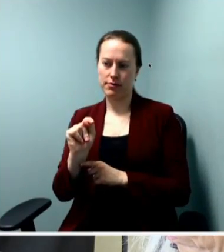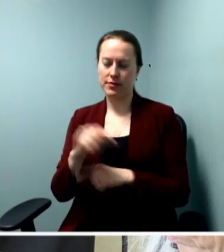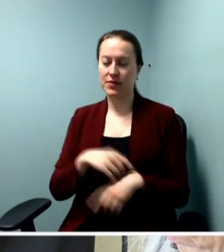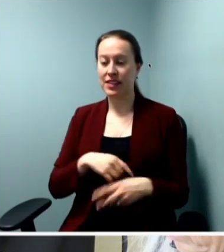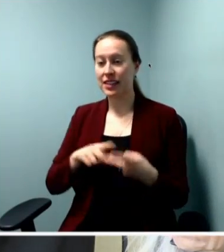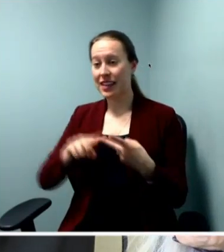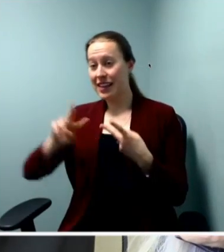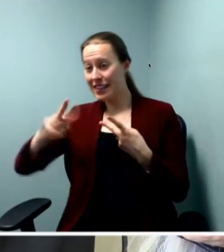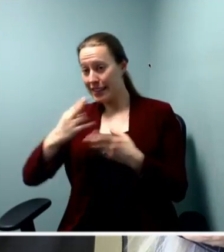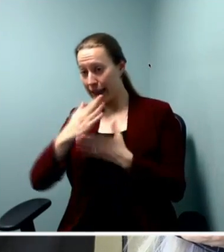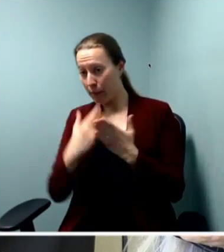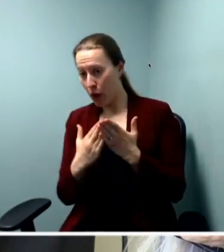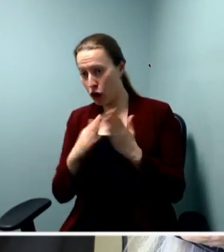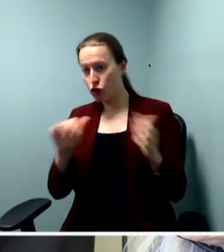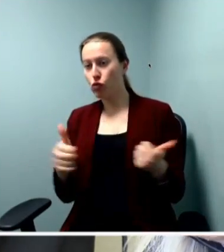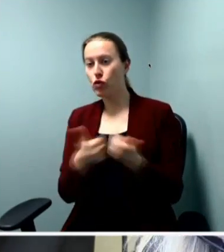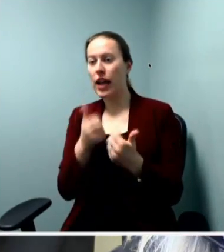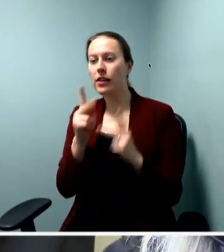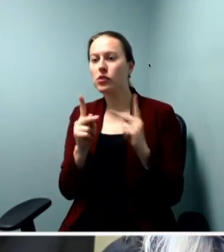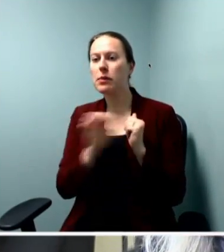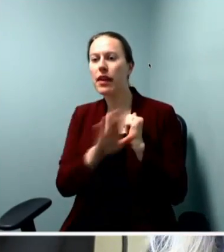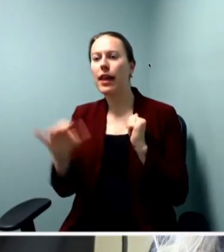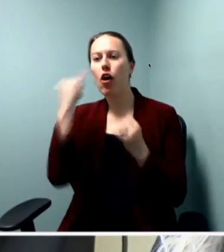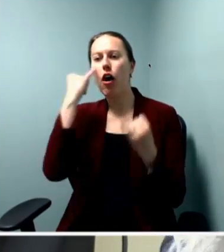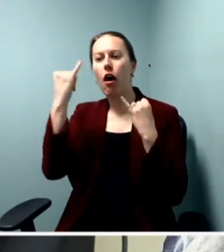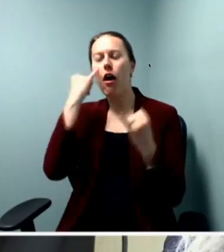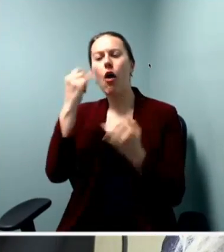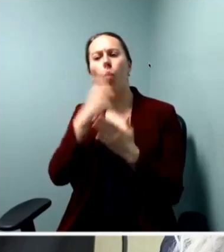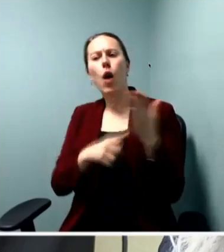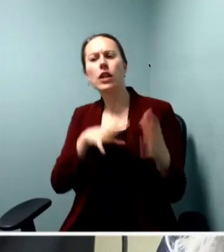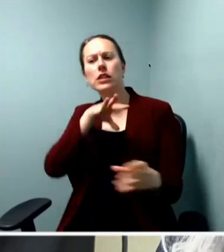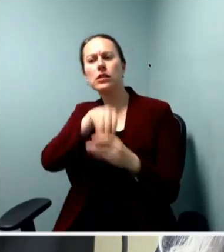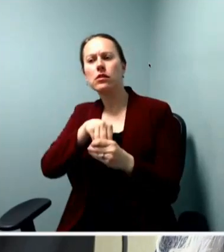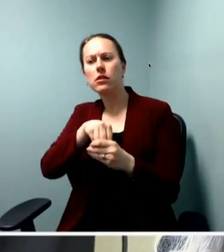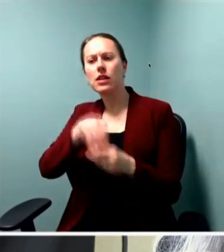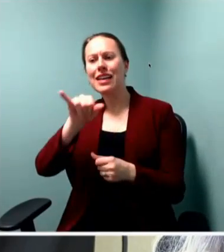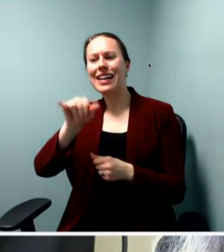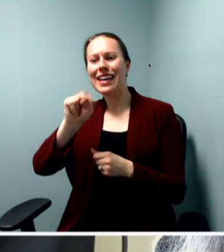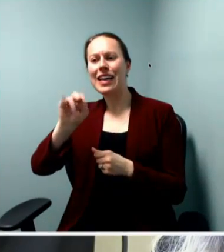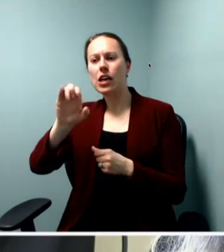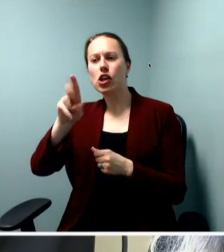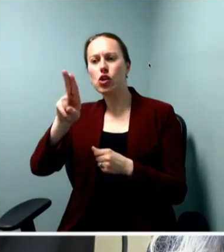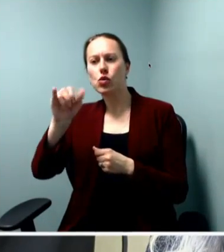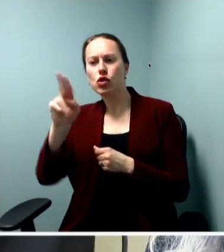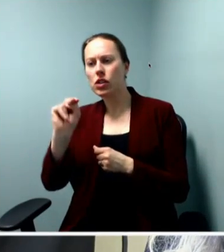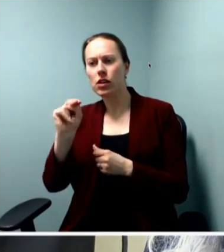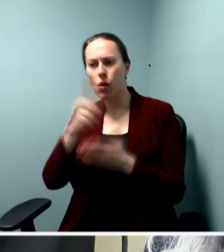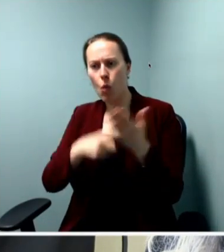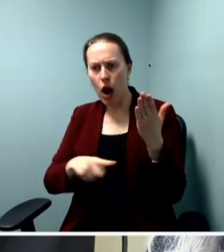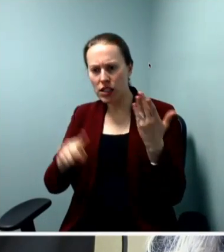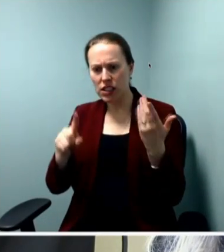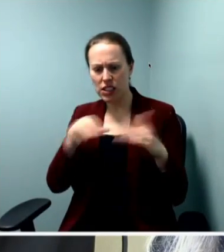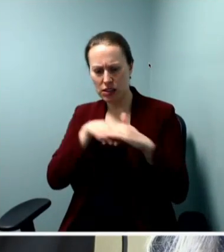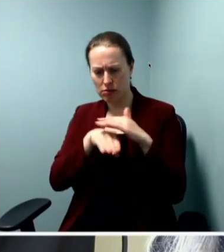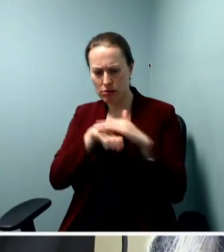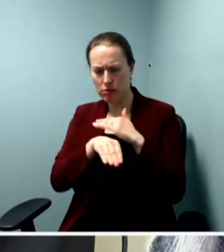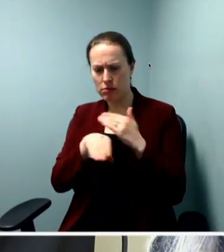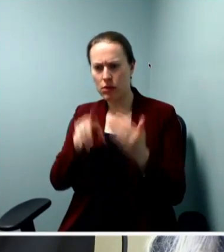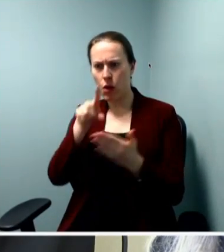of what is inclusion, what is accessibility, what is diversity? You know, just because you have a wheelchair doesn't mean you're [divert].